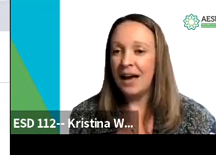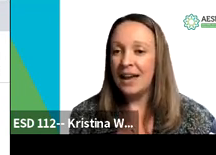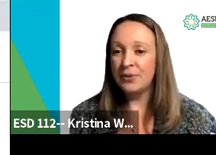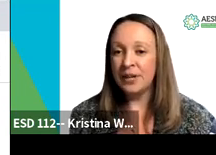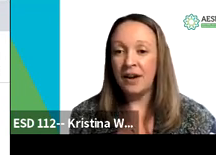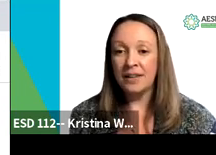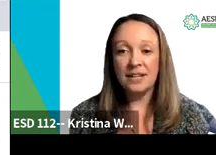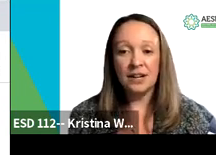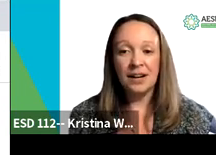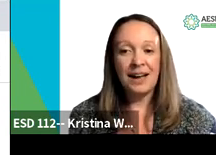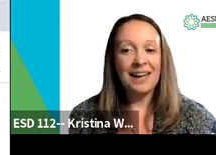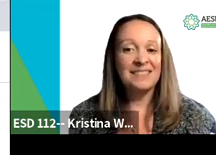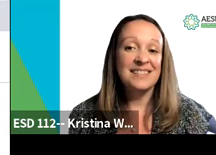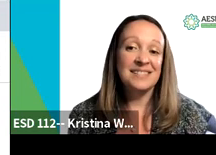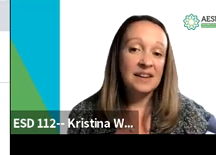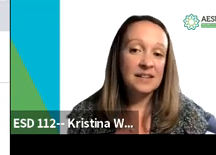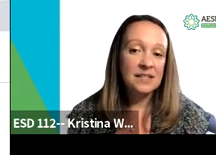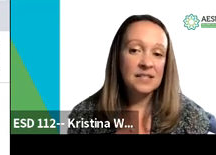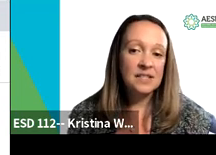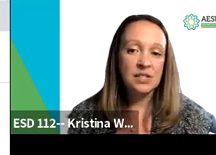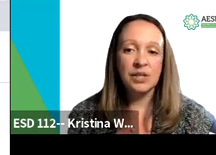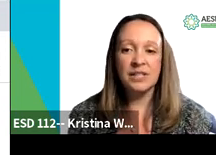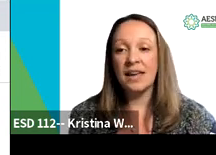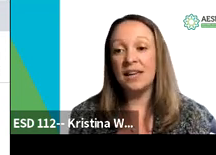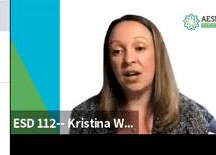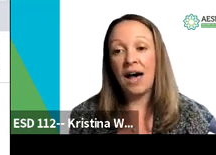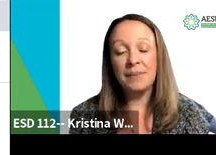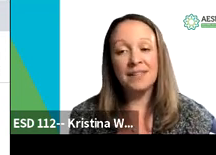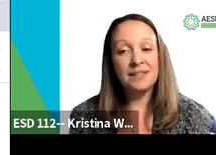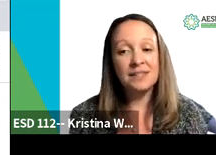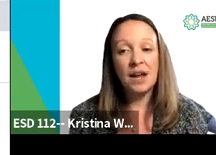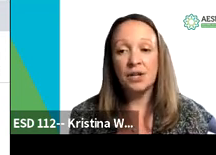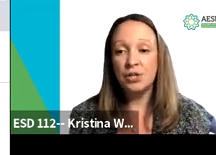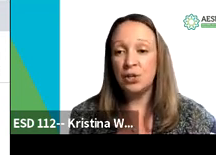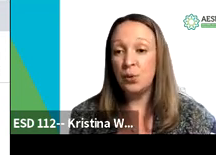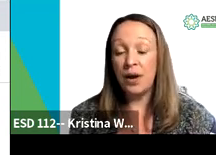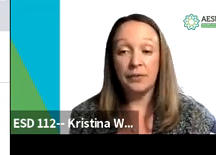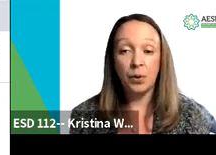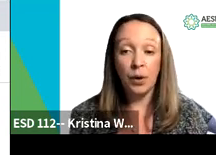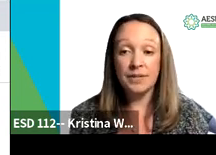ESD 112-- Kristina Wambold: I have three dots here I can send this to students. I can copy this to another course.